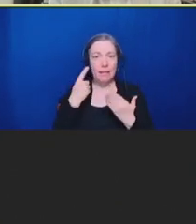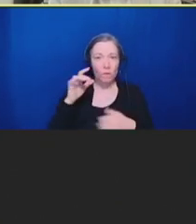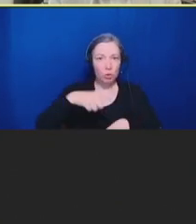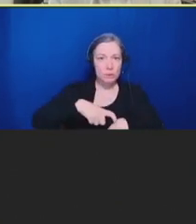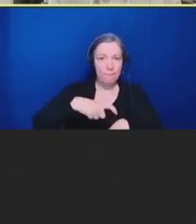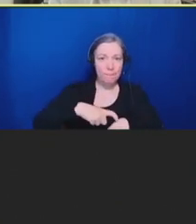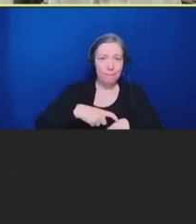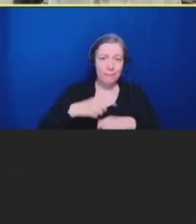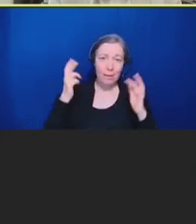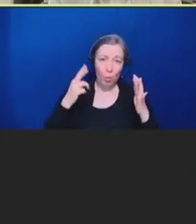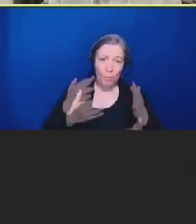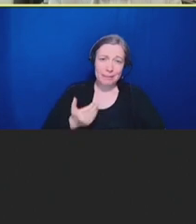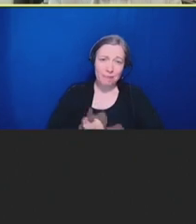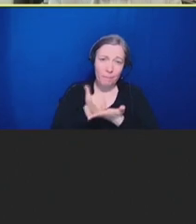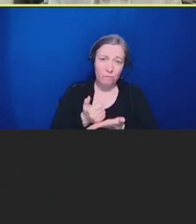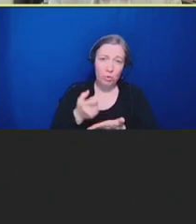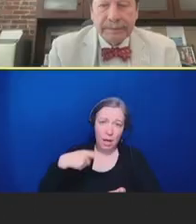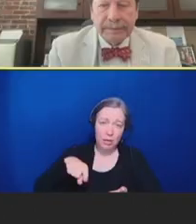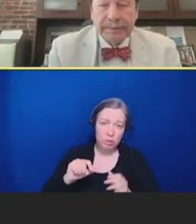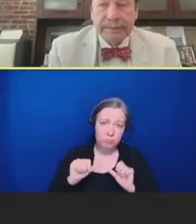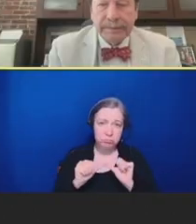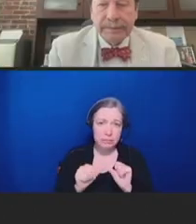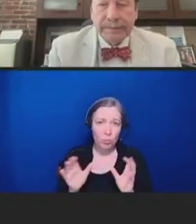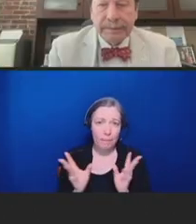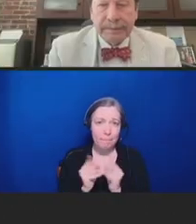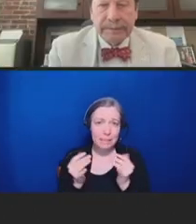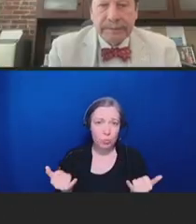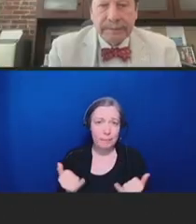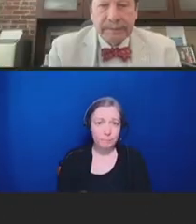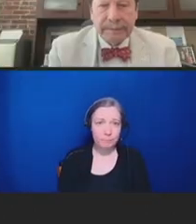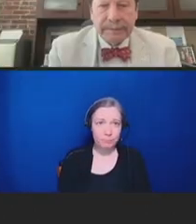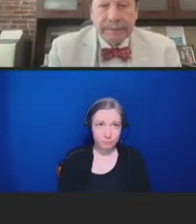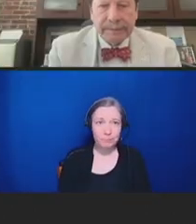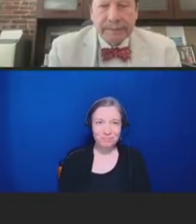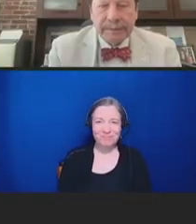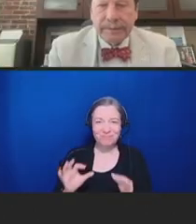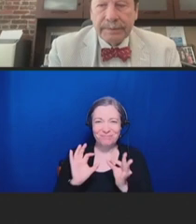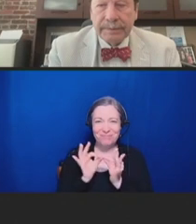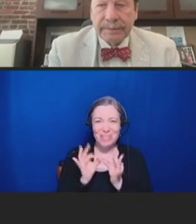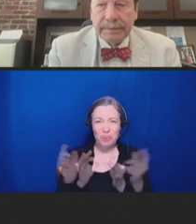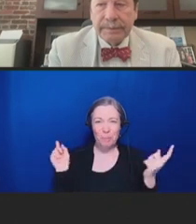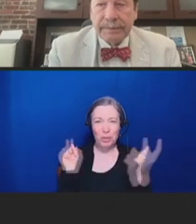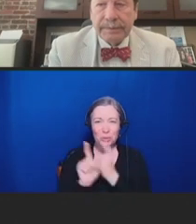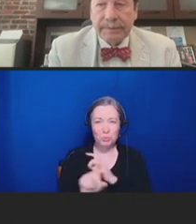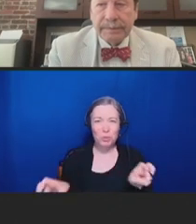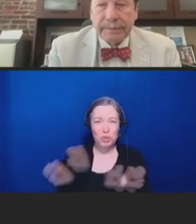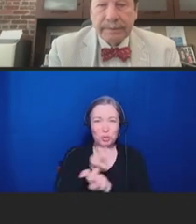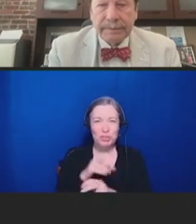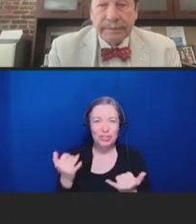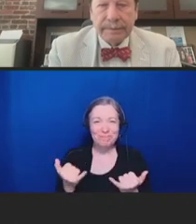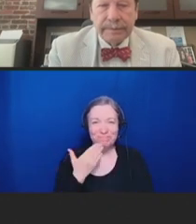Robert Hopkins, Jr.: Thank you, Dr. Califf. We appreciate your remarks and for you joining